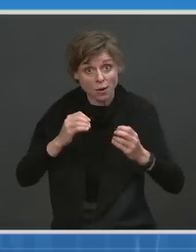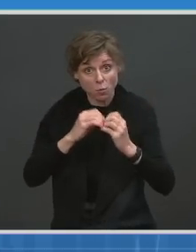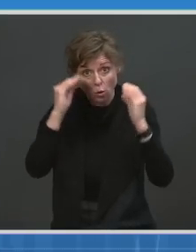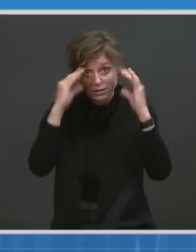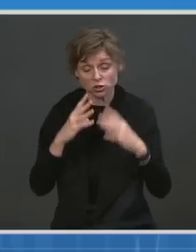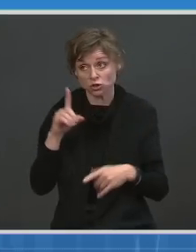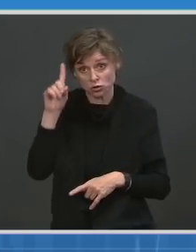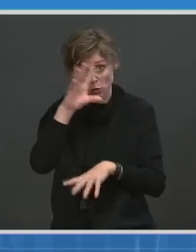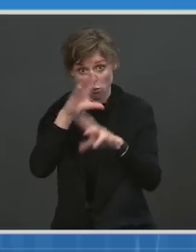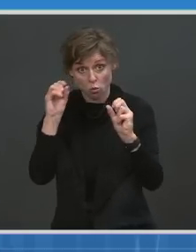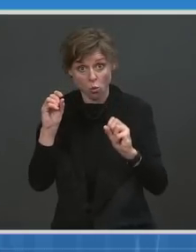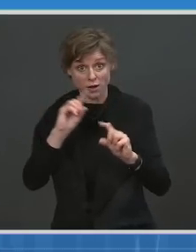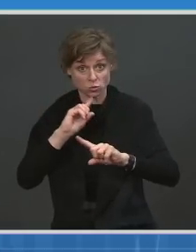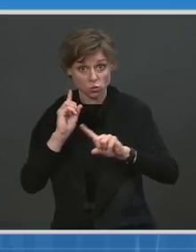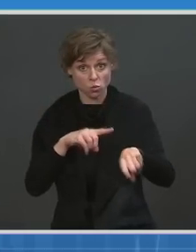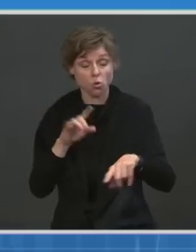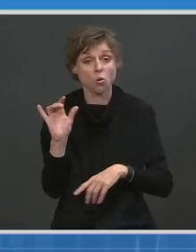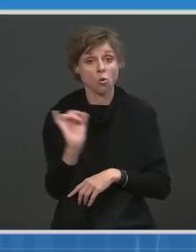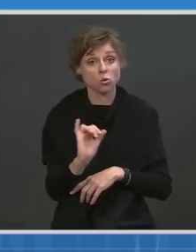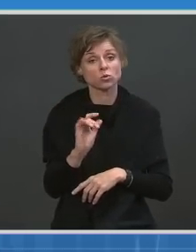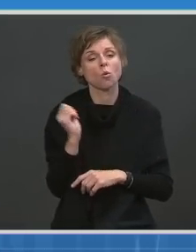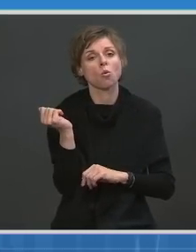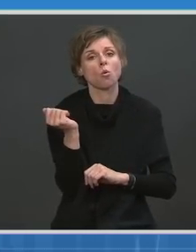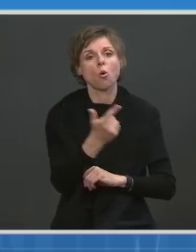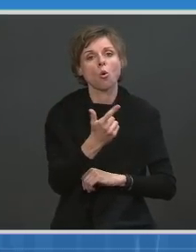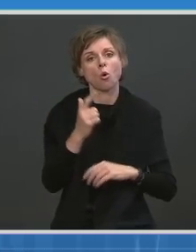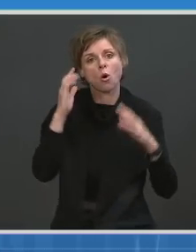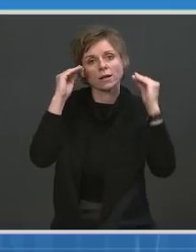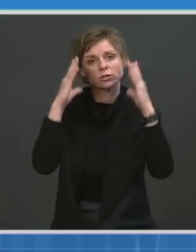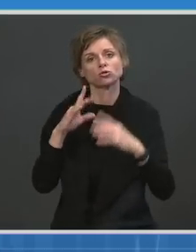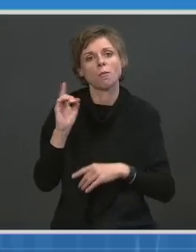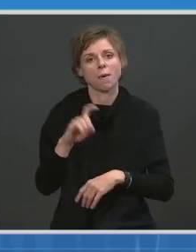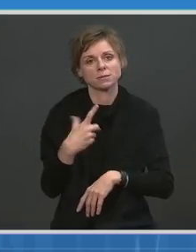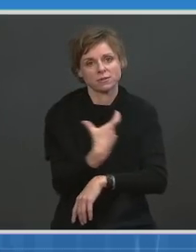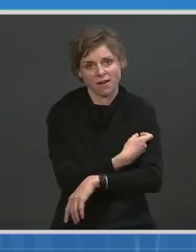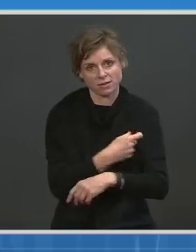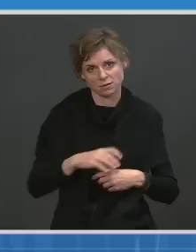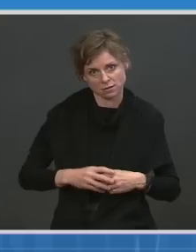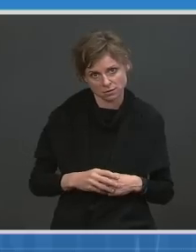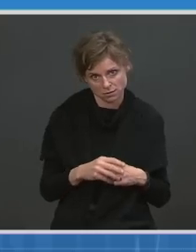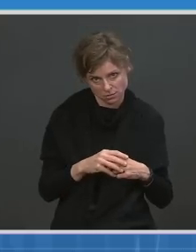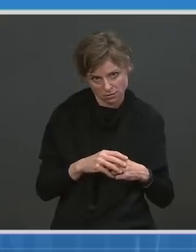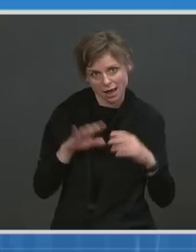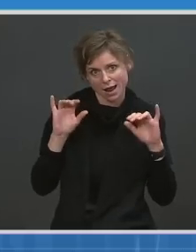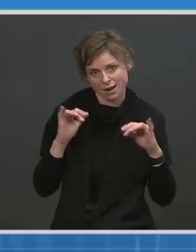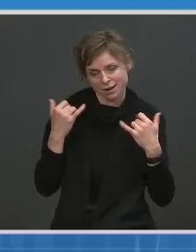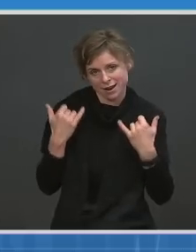we're also working to get all educators vaccinated. With that, we'll open it up for a few questions.